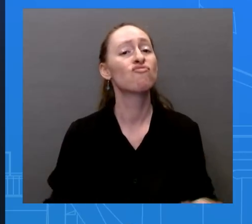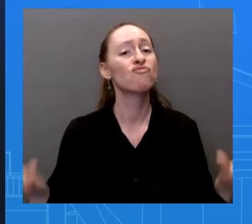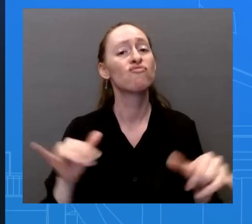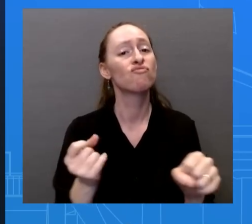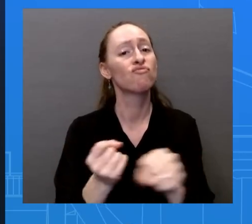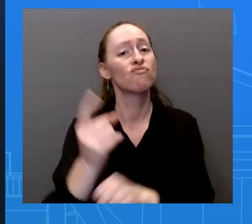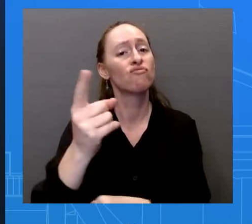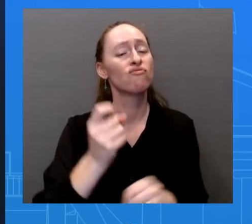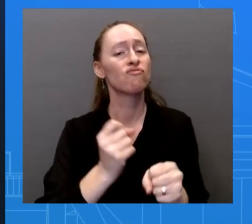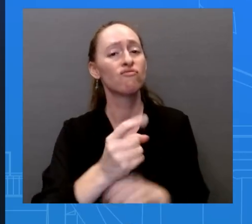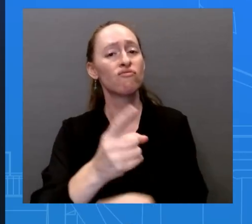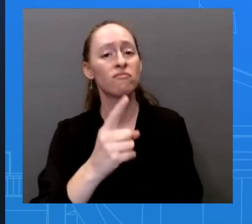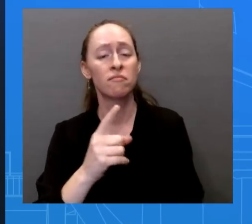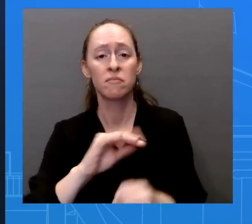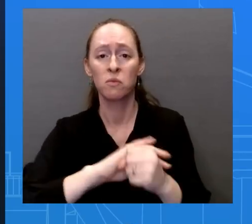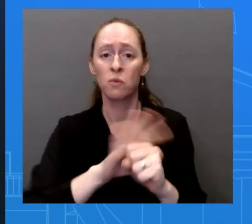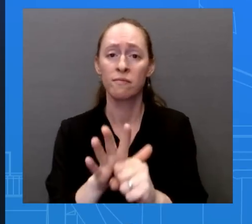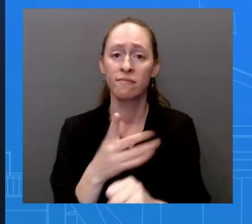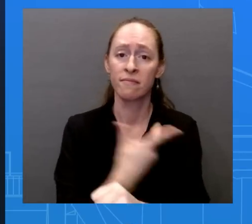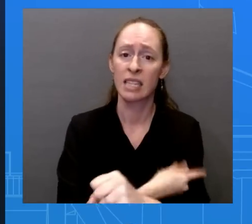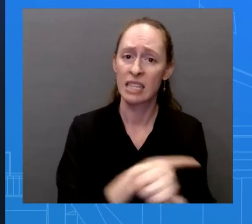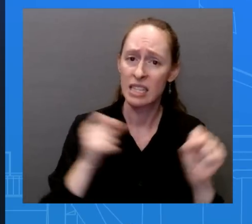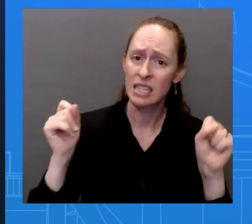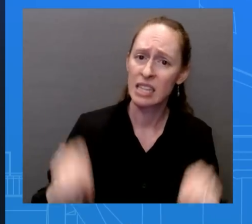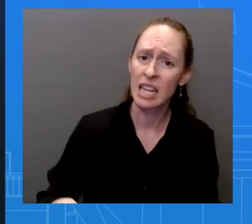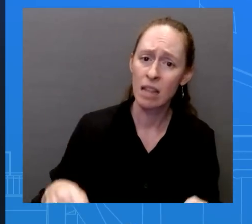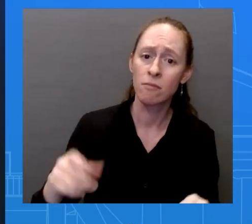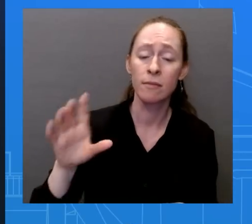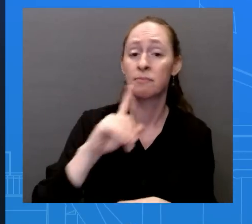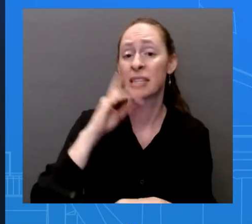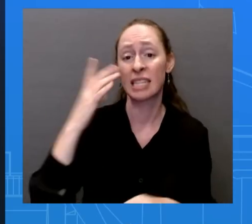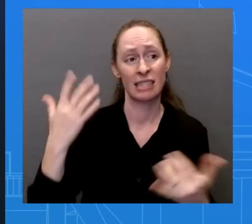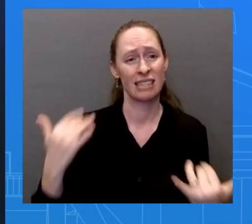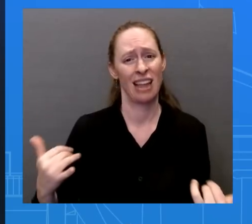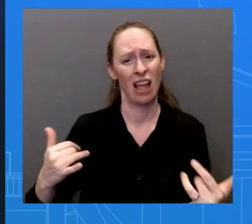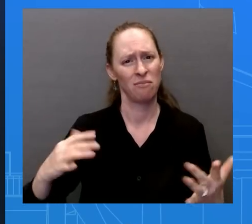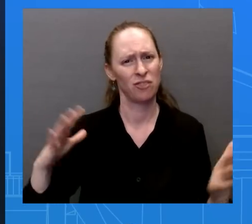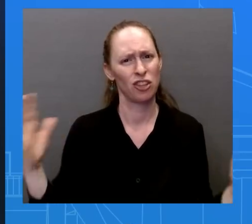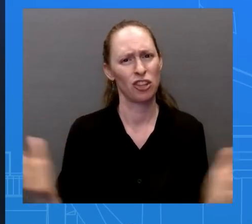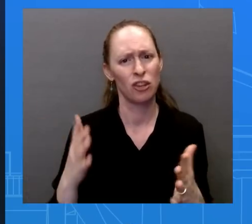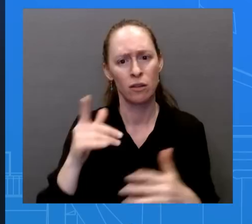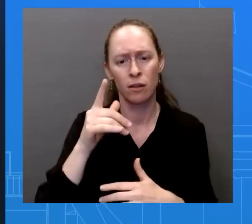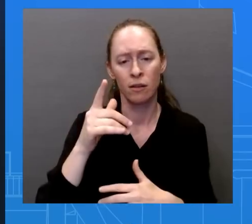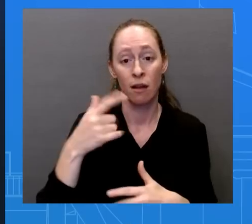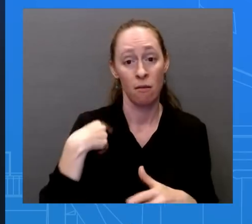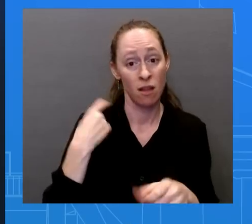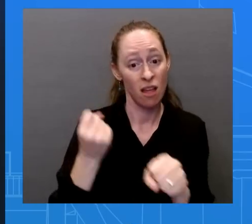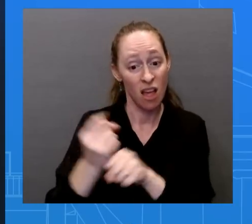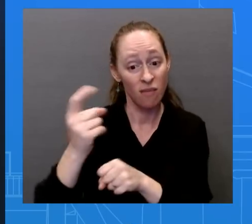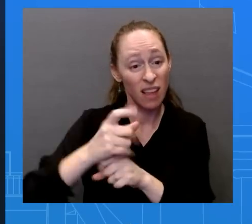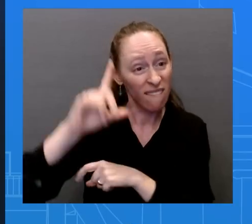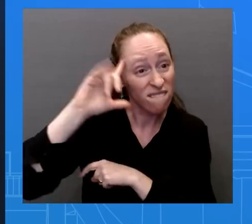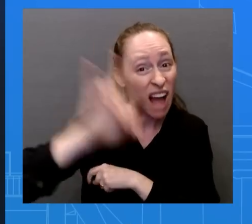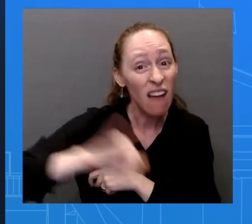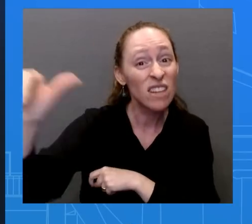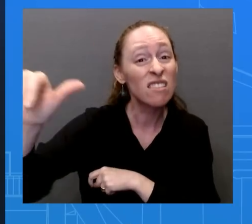a once-a-year COVID vaccine. I'm not saying forever. I don't know how long. Obviously, we'll see where the virus goes. For other people who are at high risk --